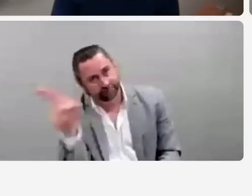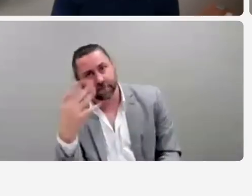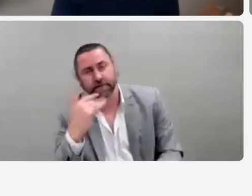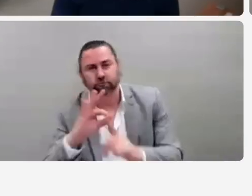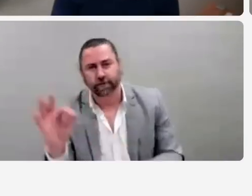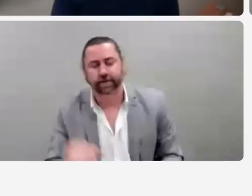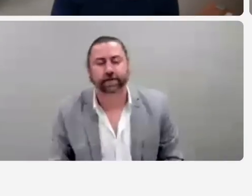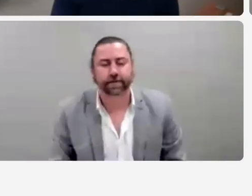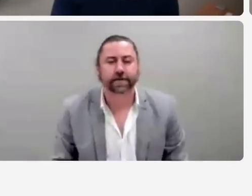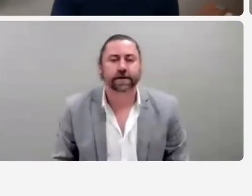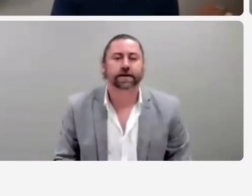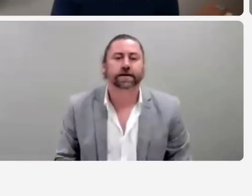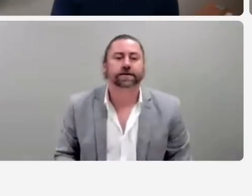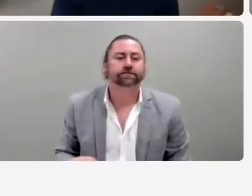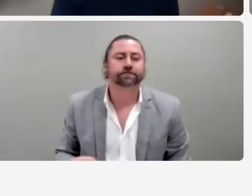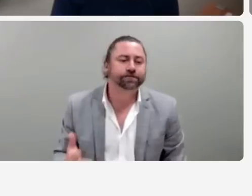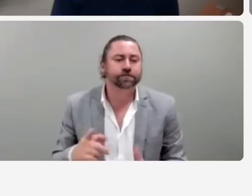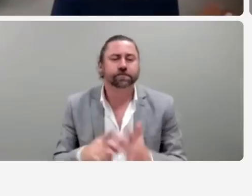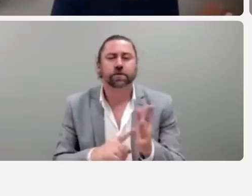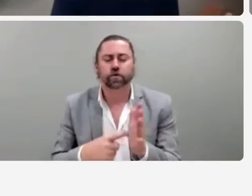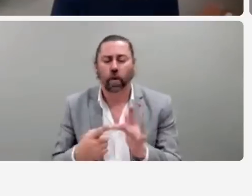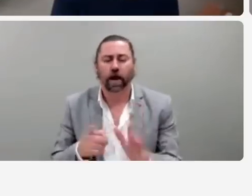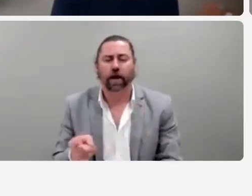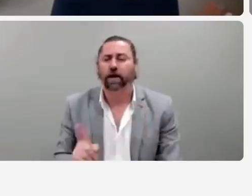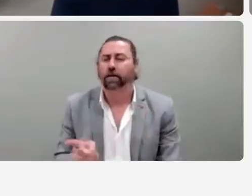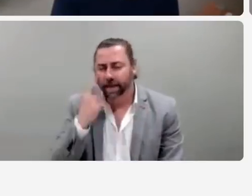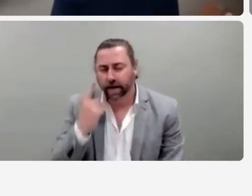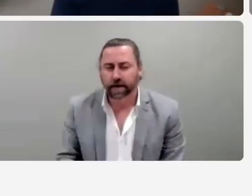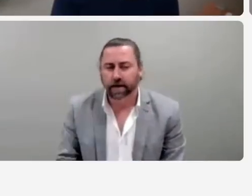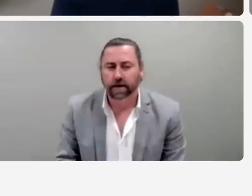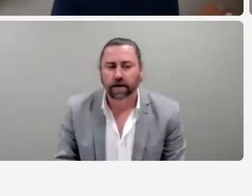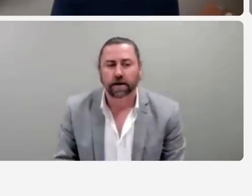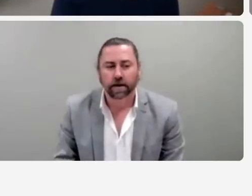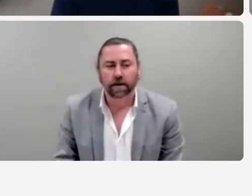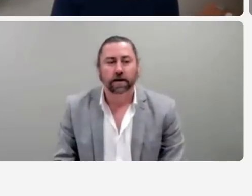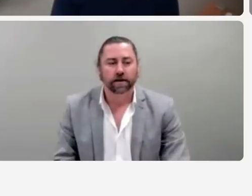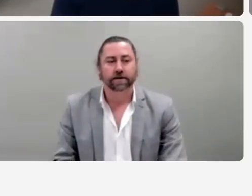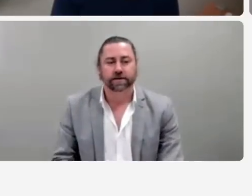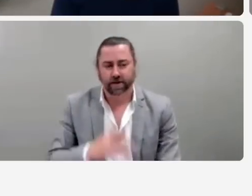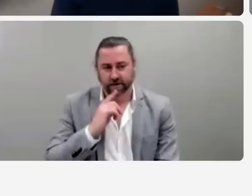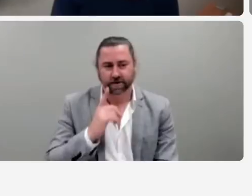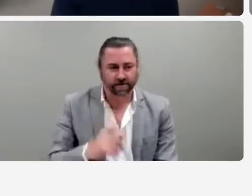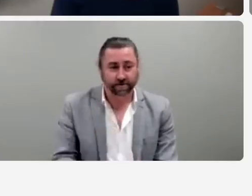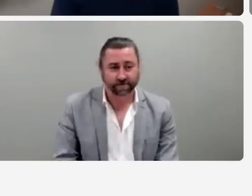Yeah sure. So the question of consumer choice of providers and